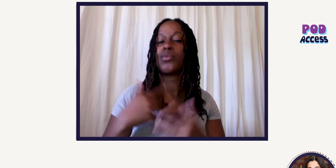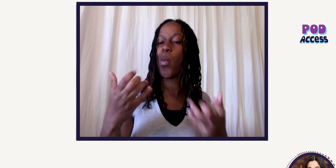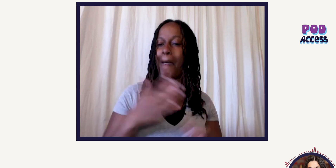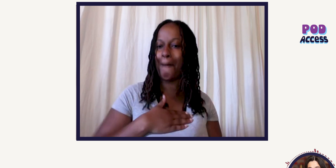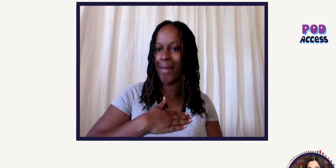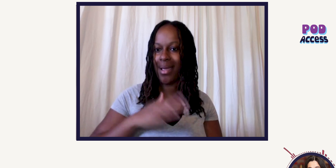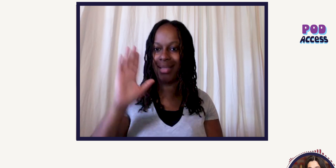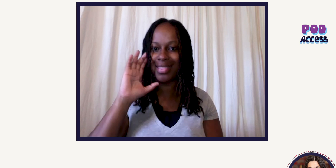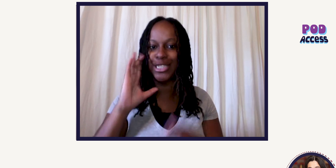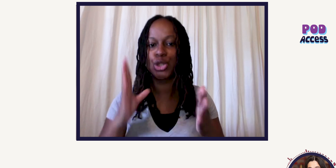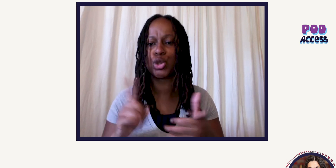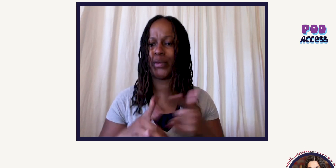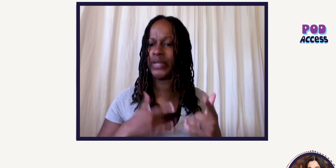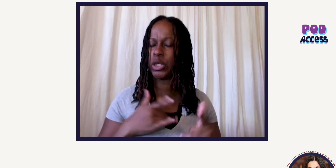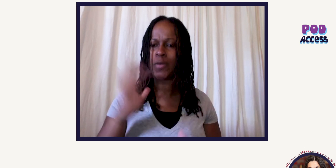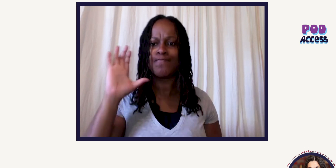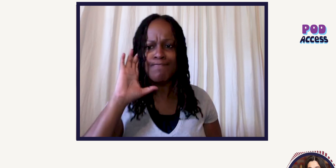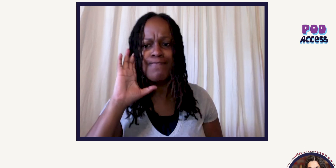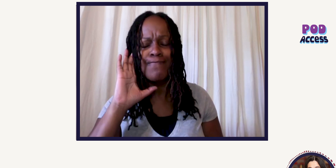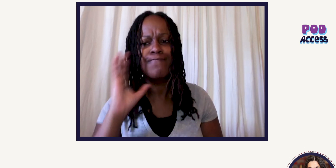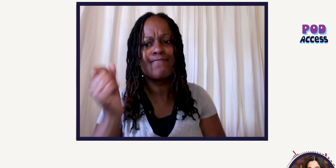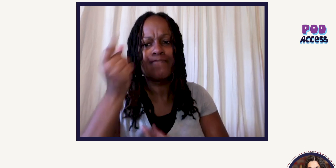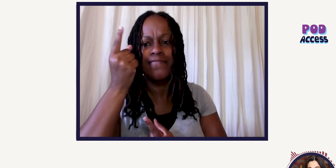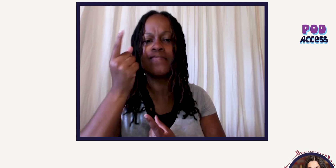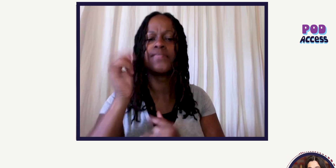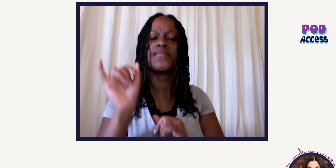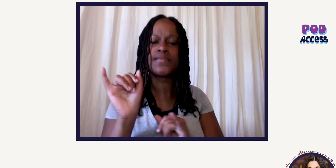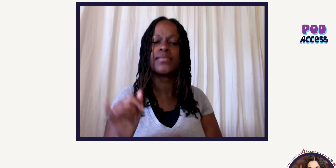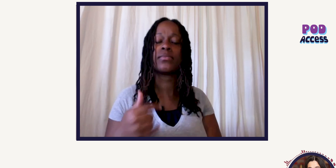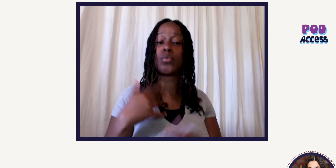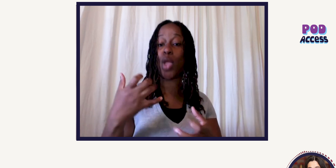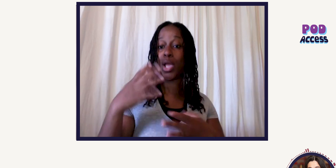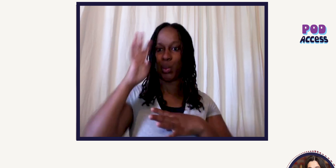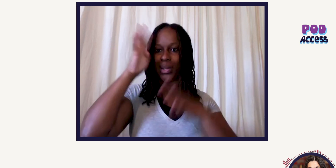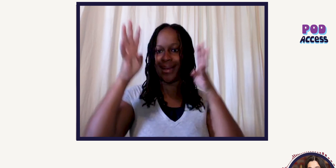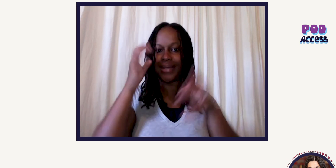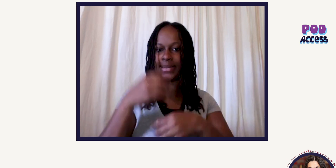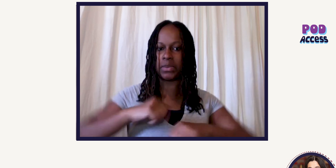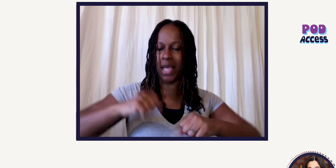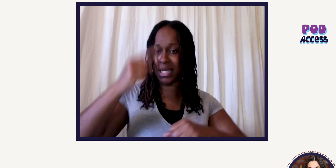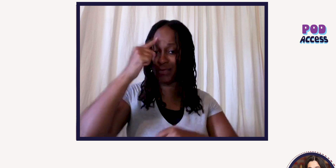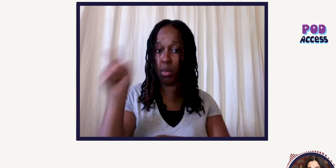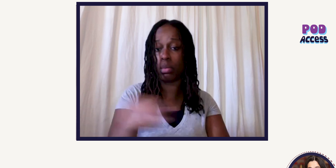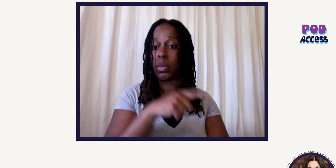I want my listeners to feel heard. I want to create a space for those disabled people to heal from these experiences.